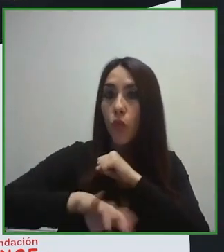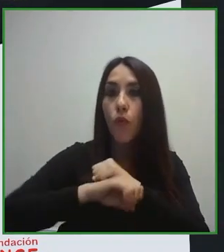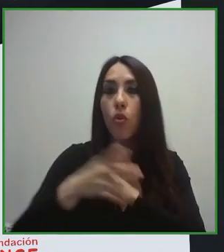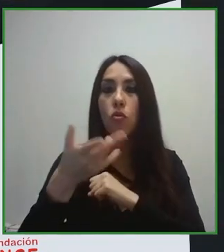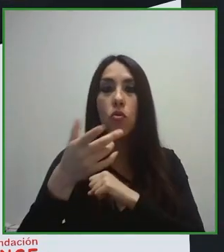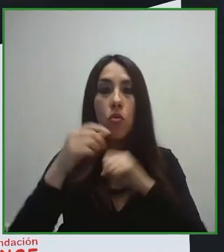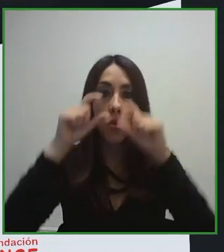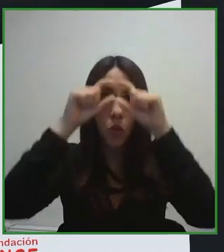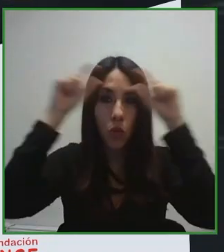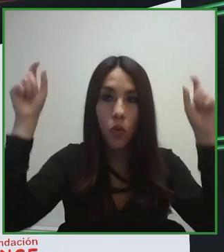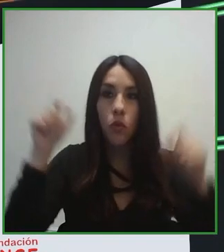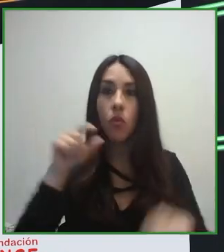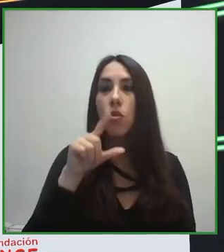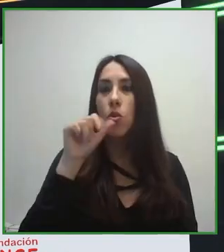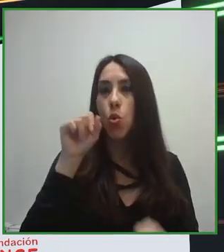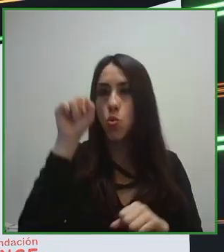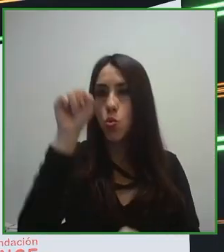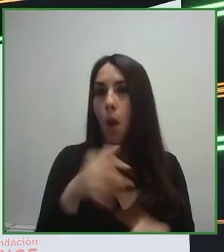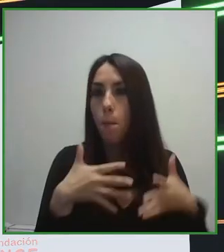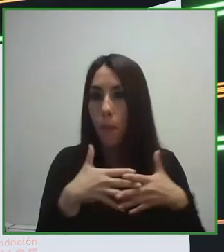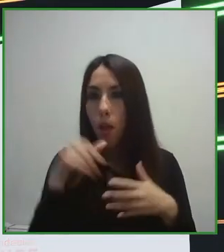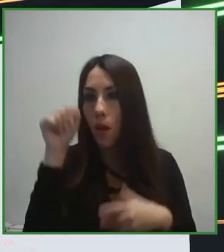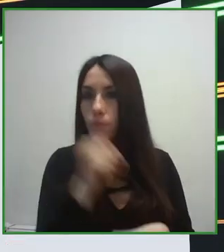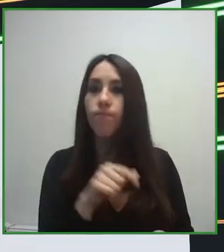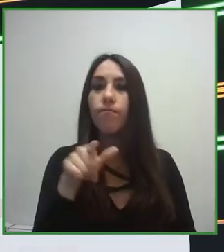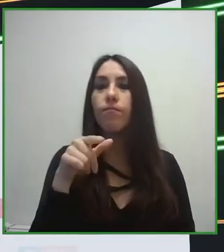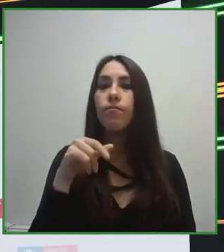which is latinamerica.zeroproject.org